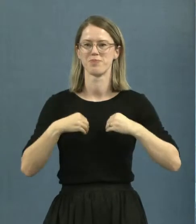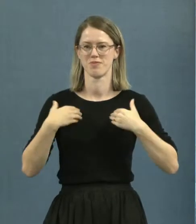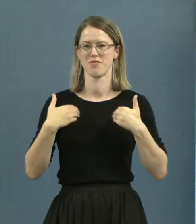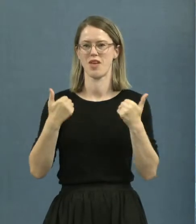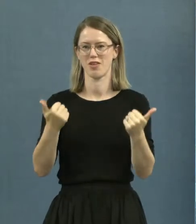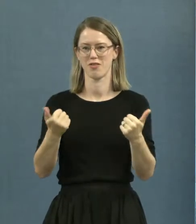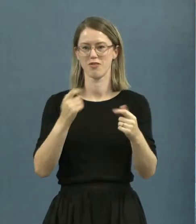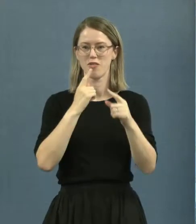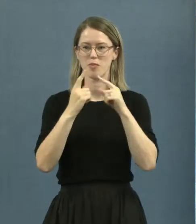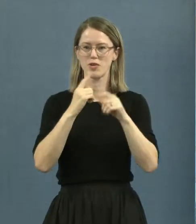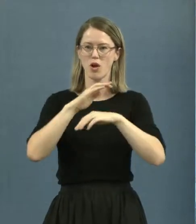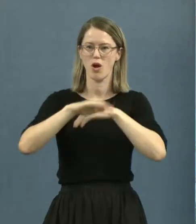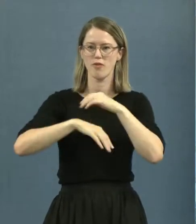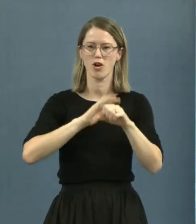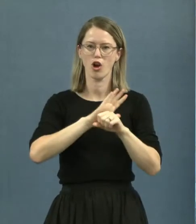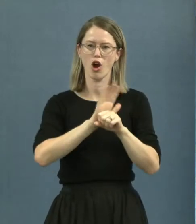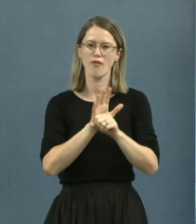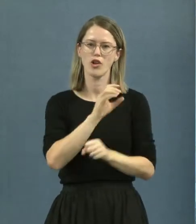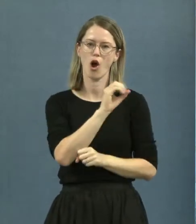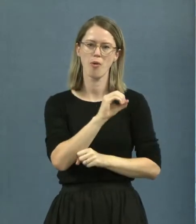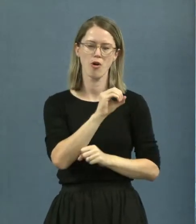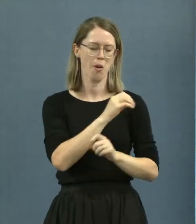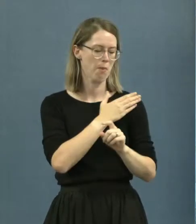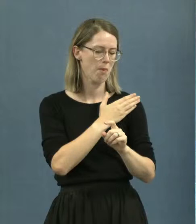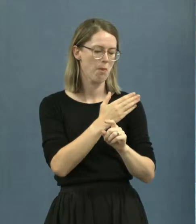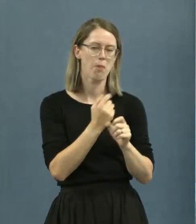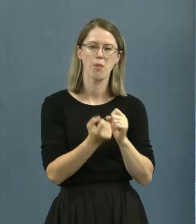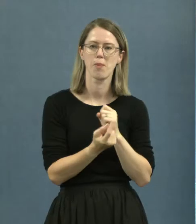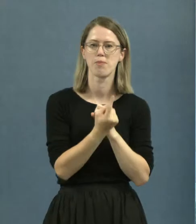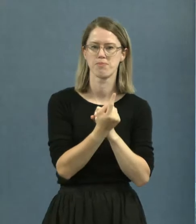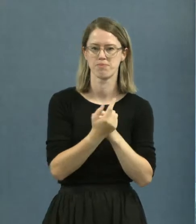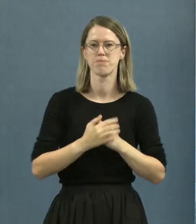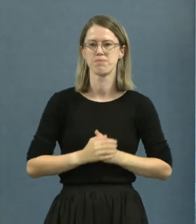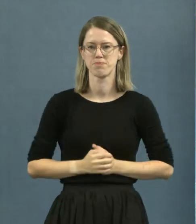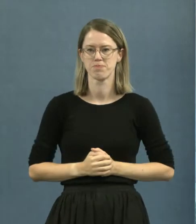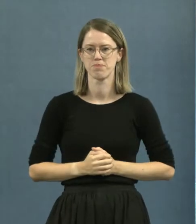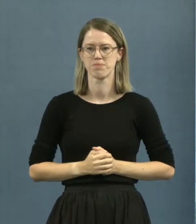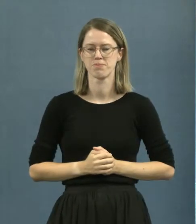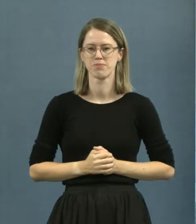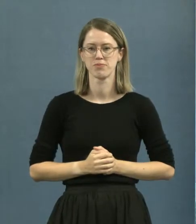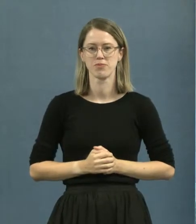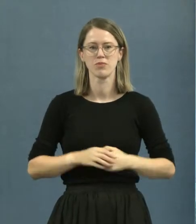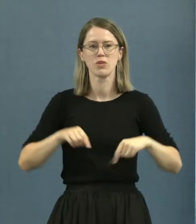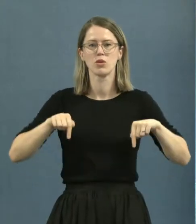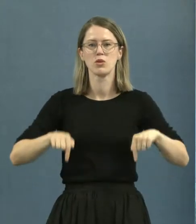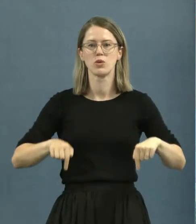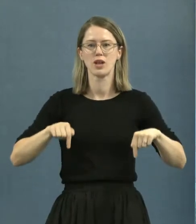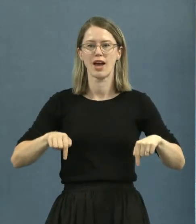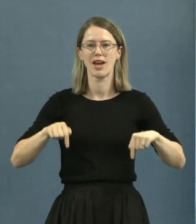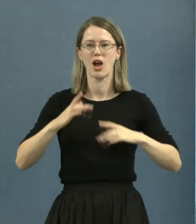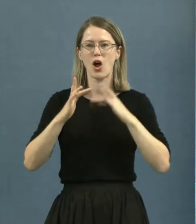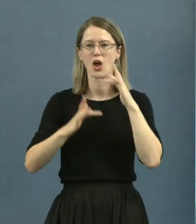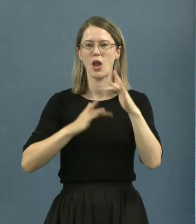Welcome once again to Manau Hauora for an update on the response to the Omicron>> Nau e